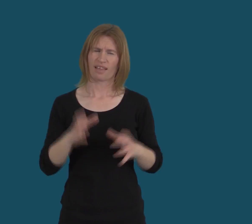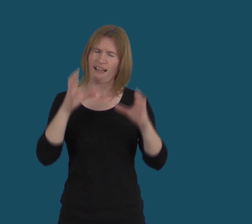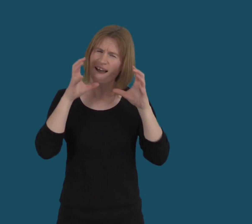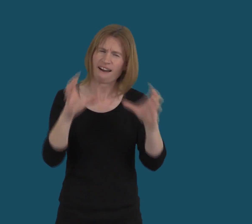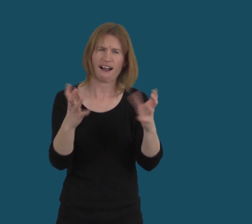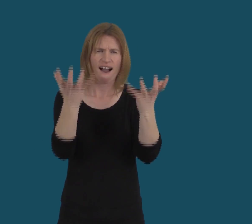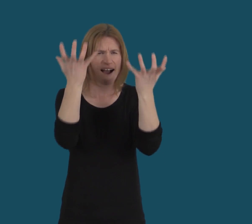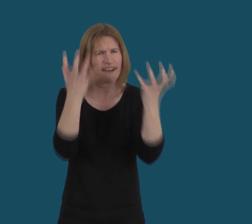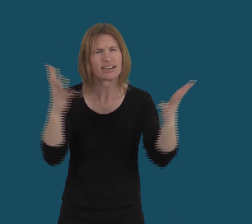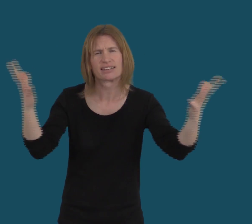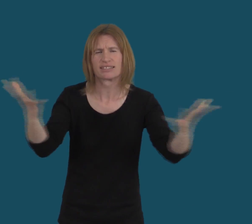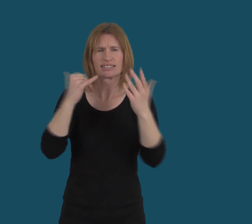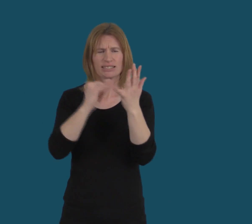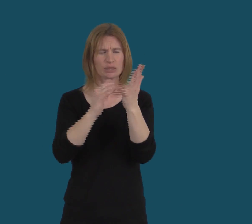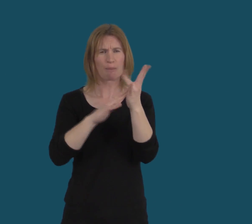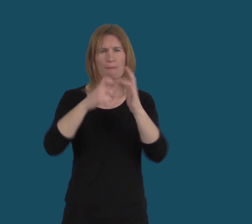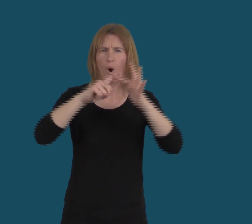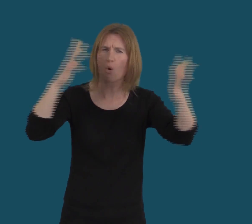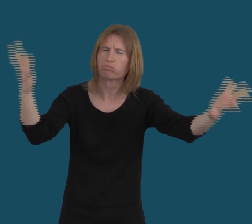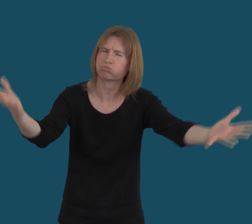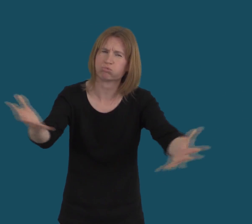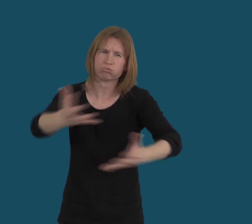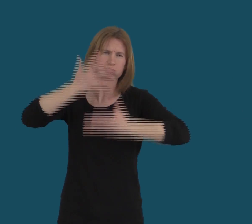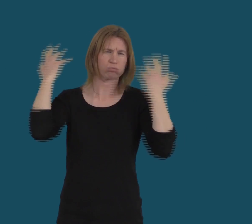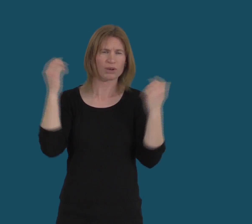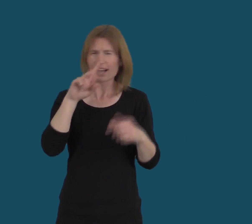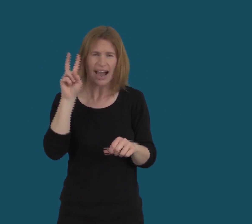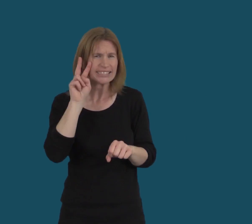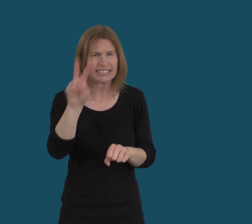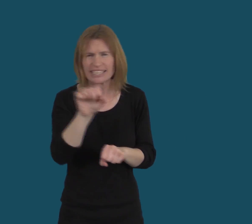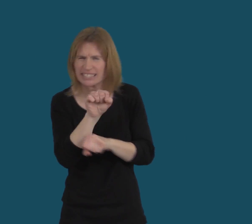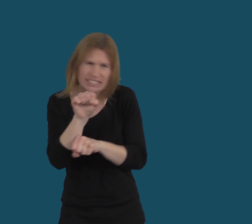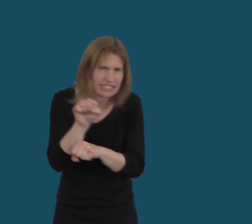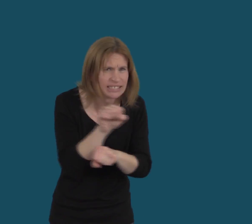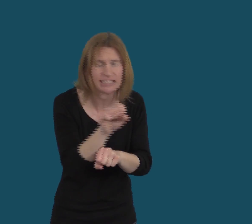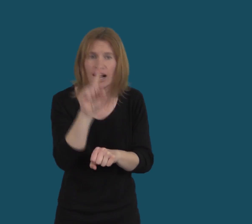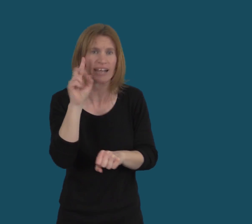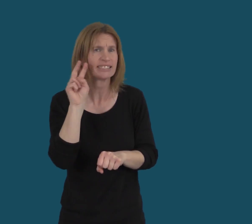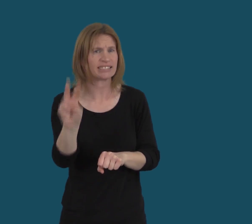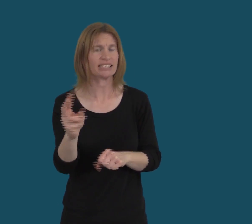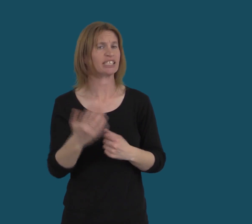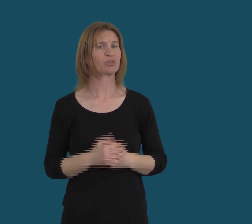You will be driving through extreme conditions and heavy smoke which will limit visibility.